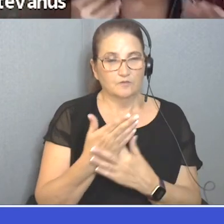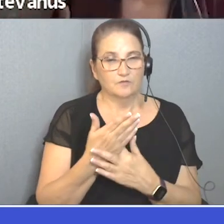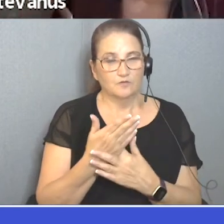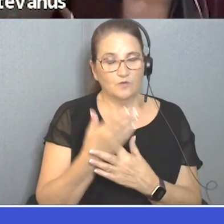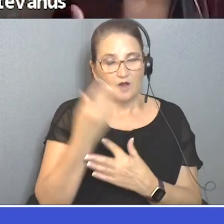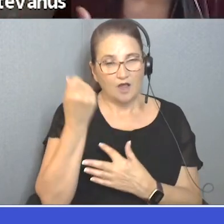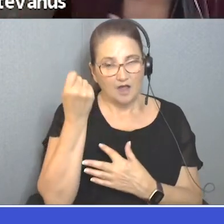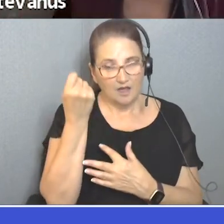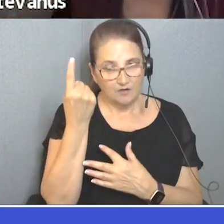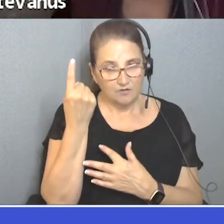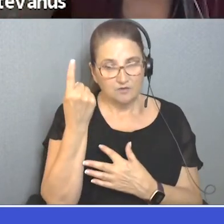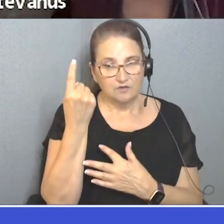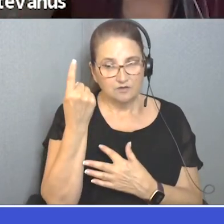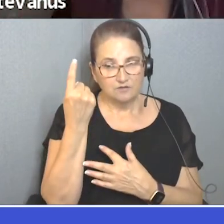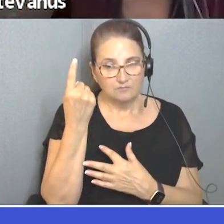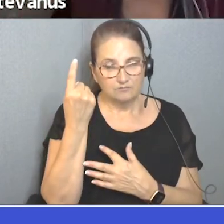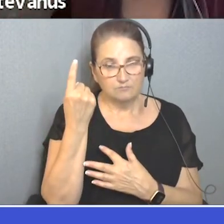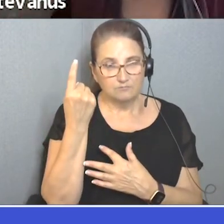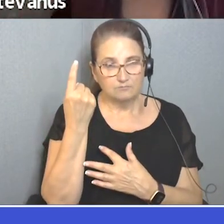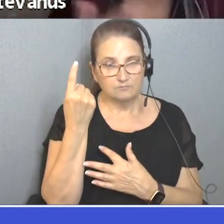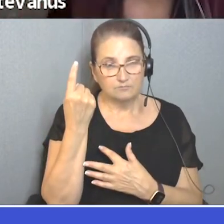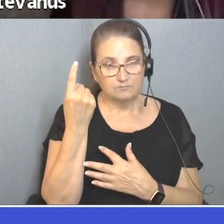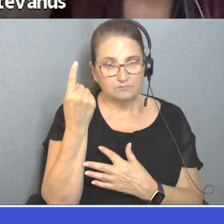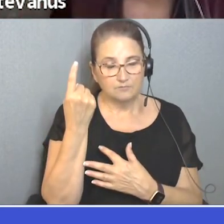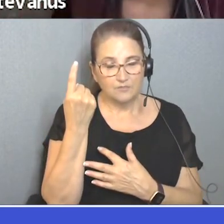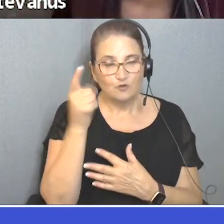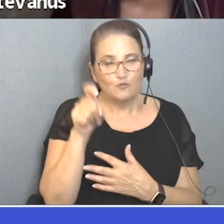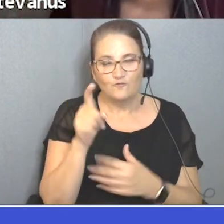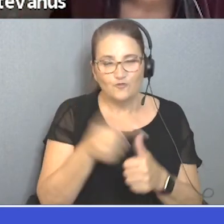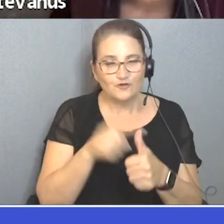programs, etc., is through